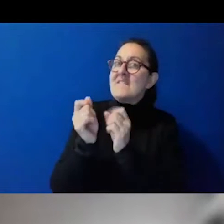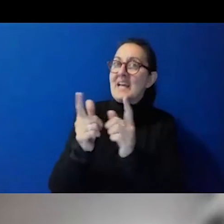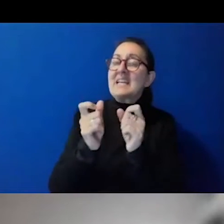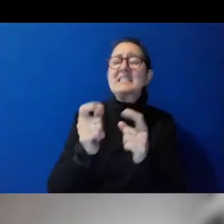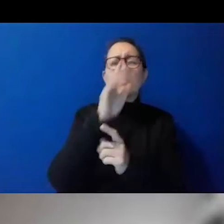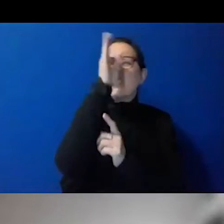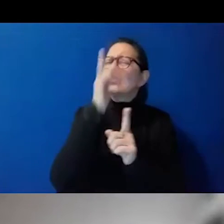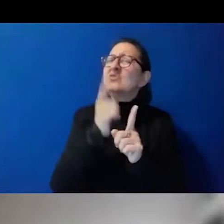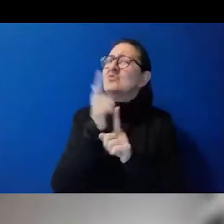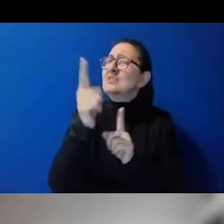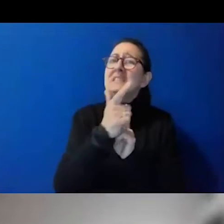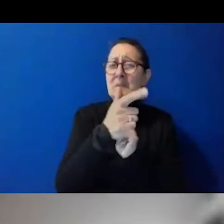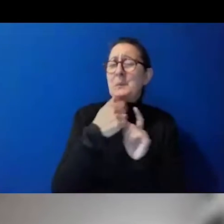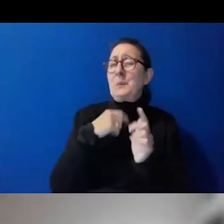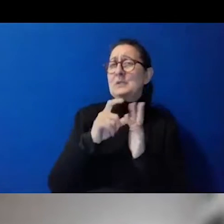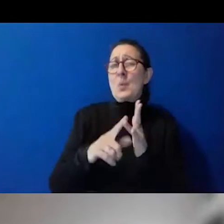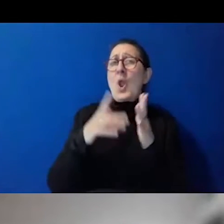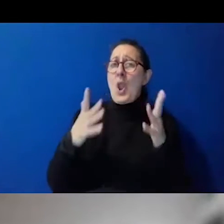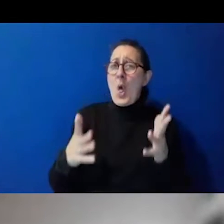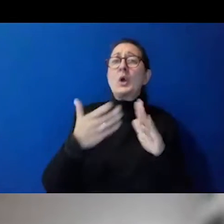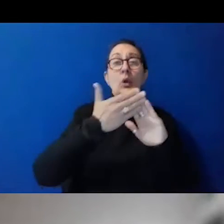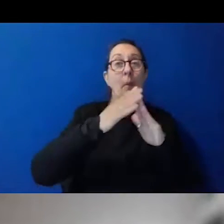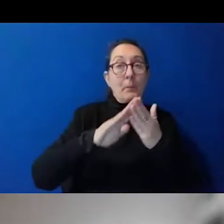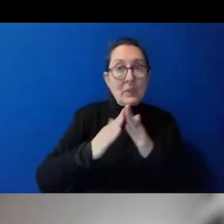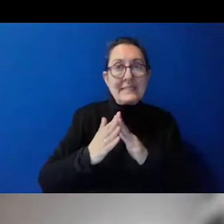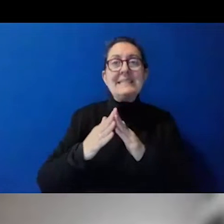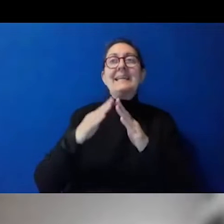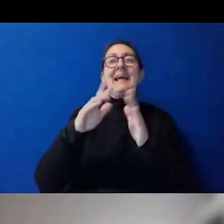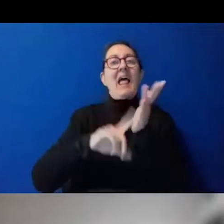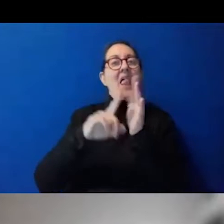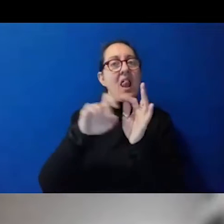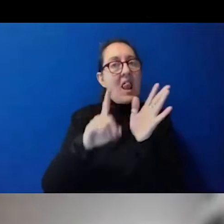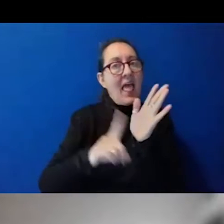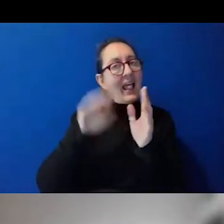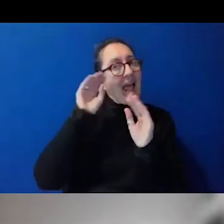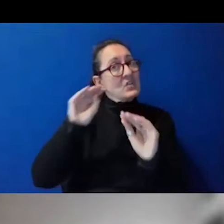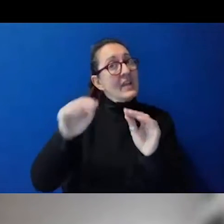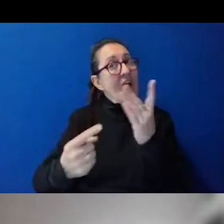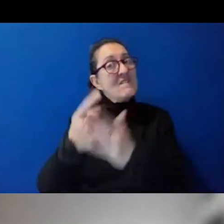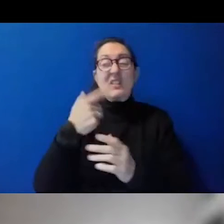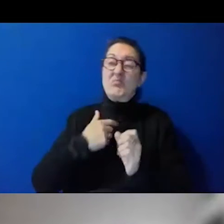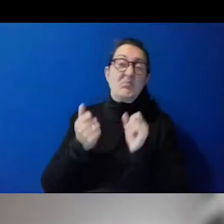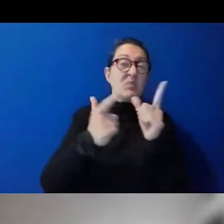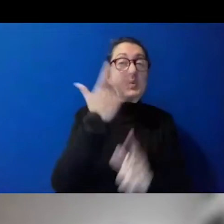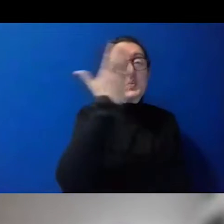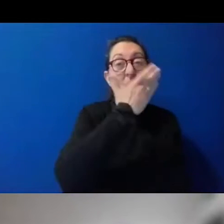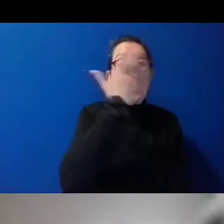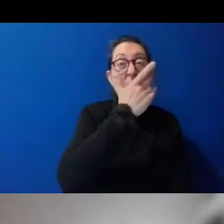a lot of time doing community legal education events so attending schools to give a talk or um